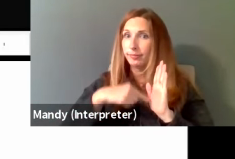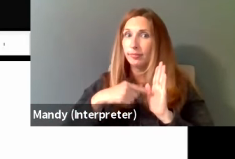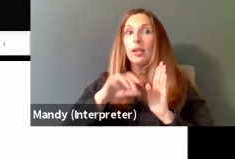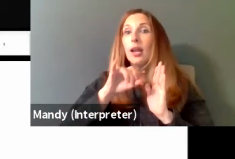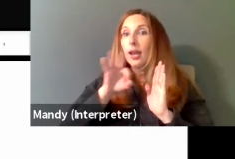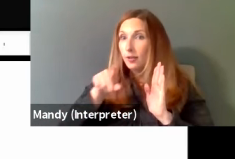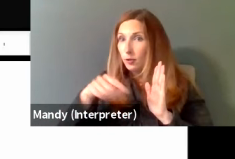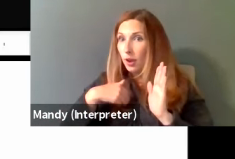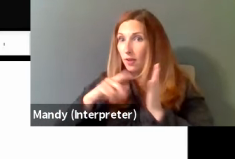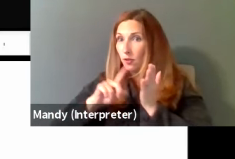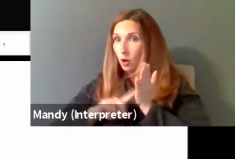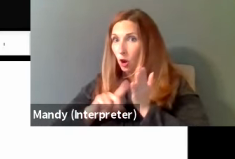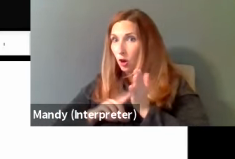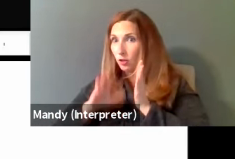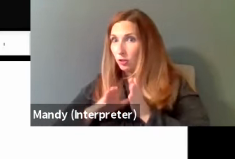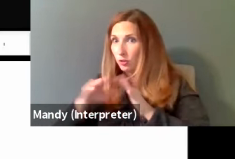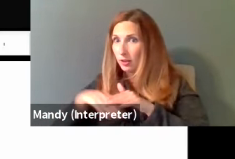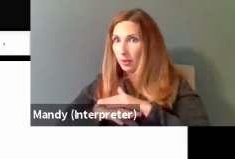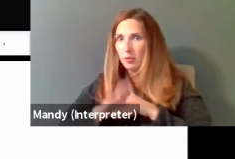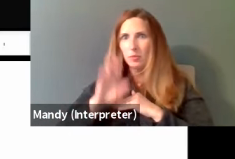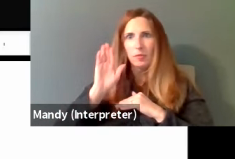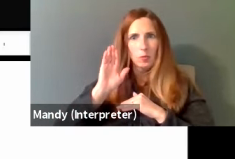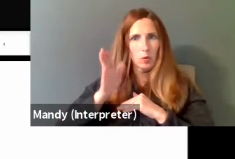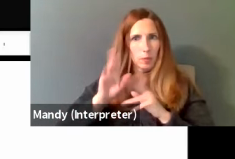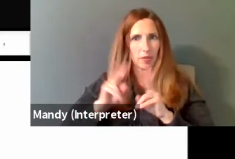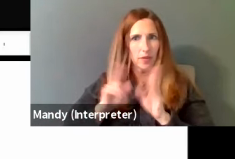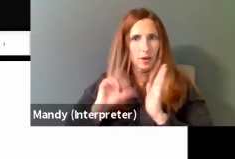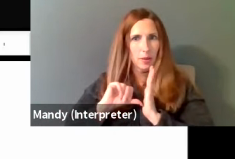that comes they will be super impressed. And I've found that